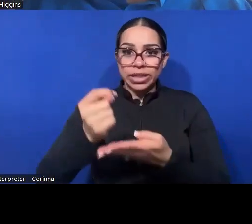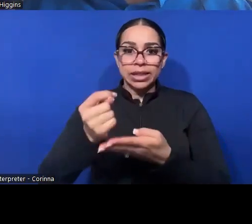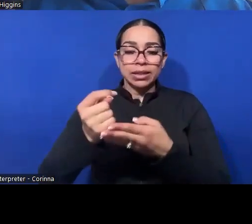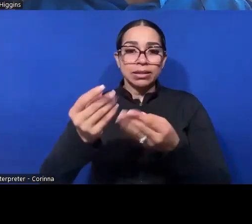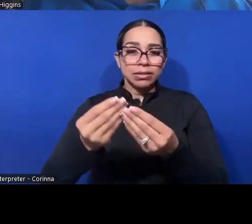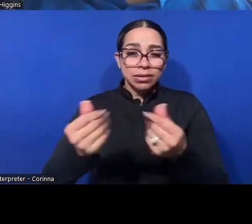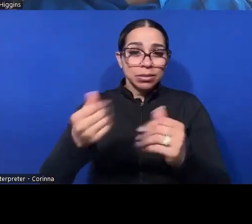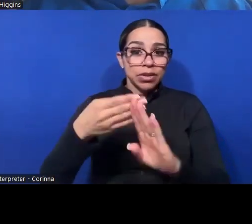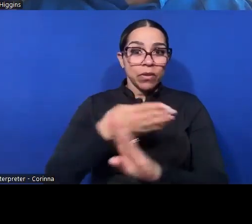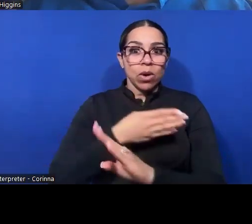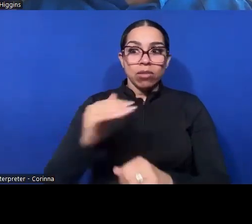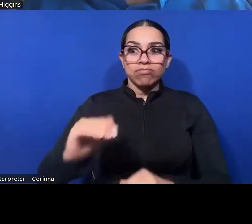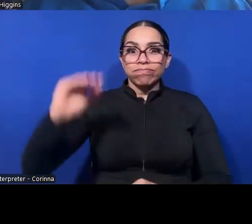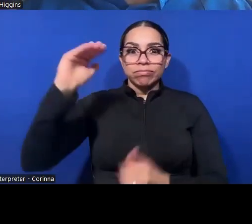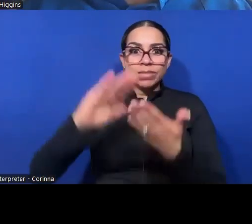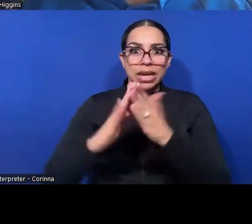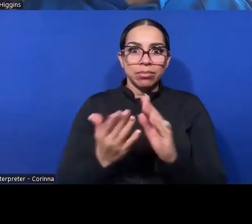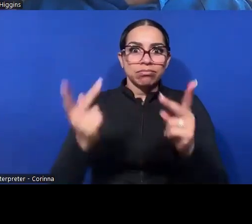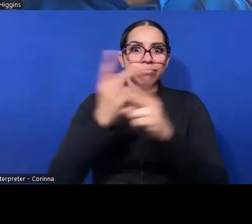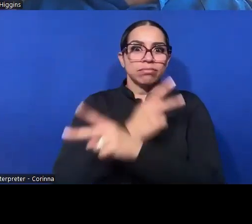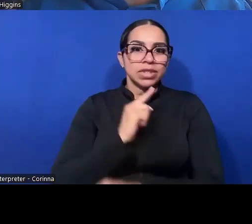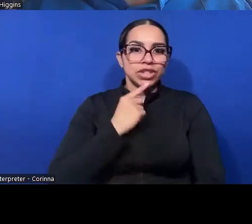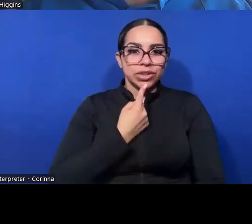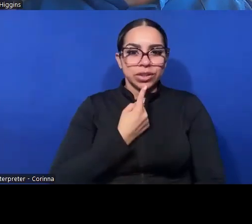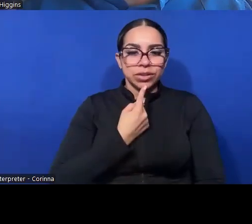So that's, what's what's covered under the, the child,